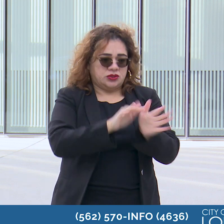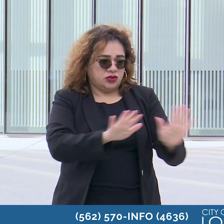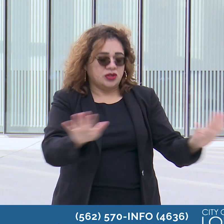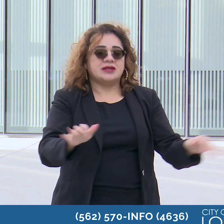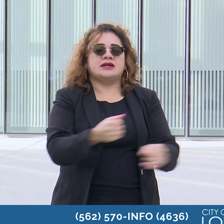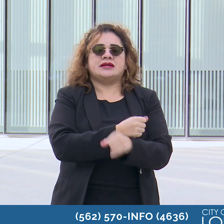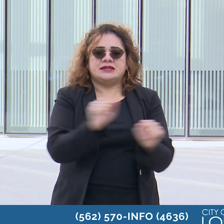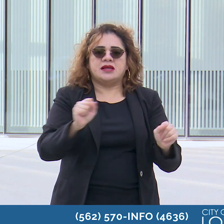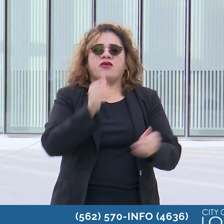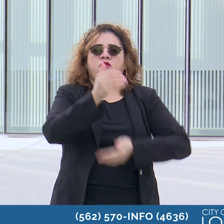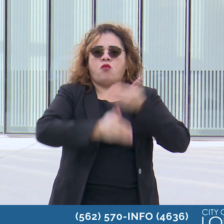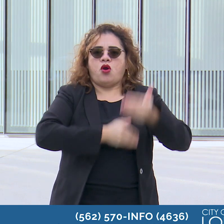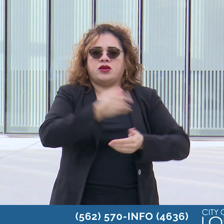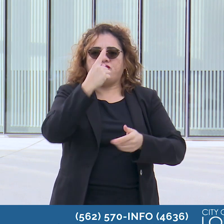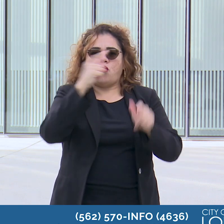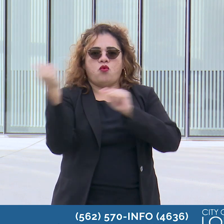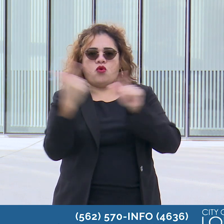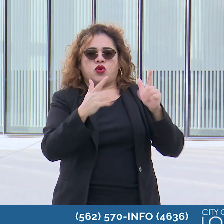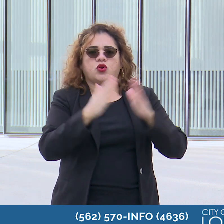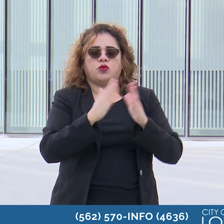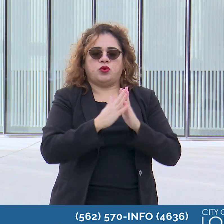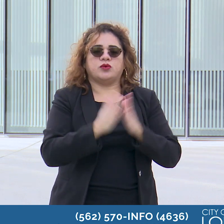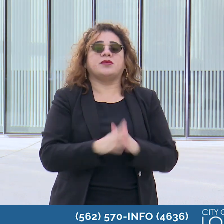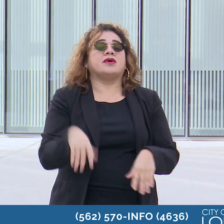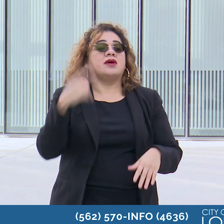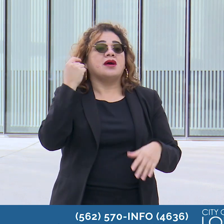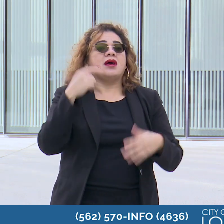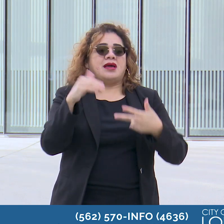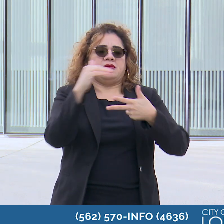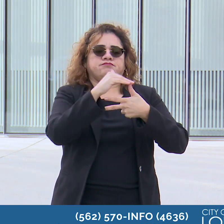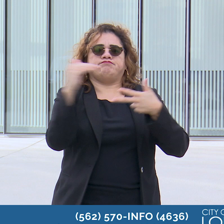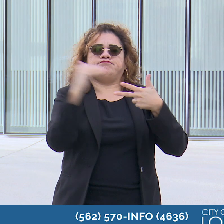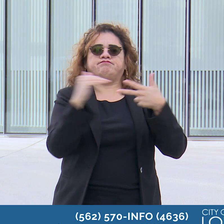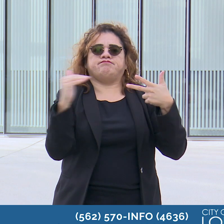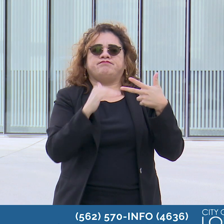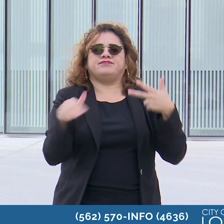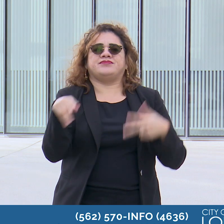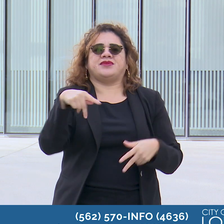Now let's talk about how our phasing is going to work.